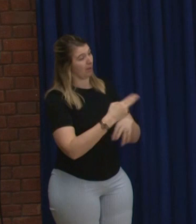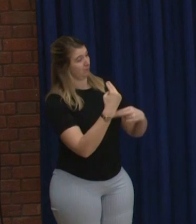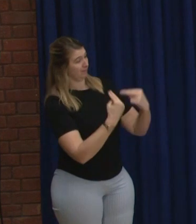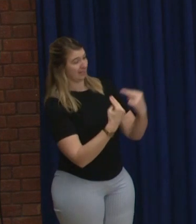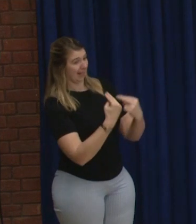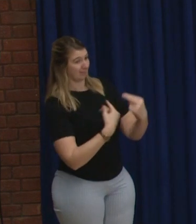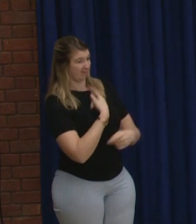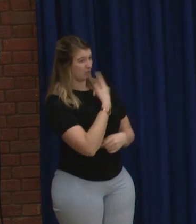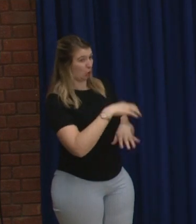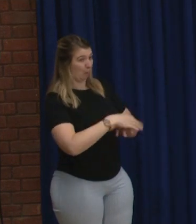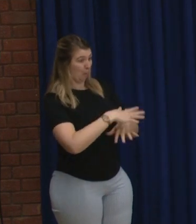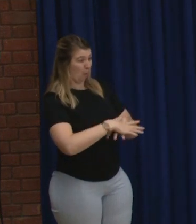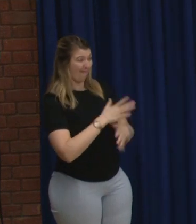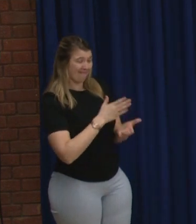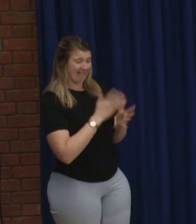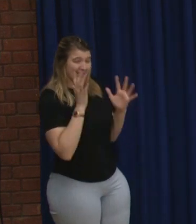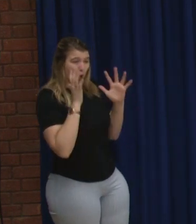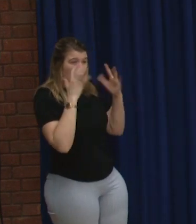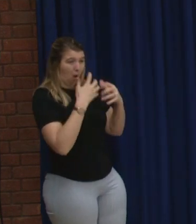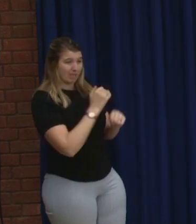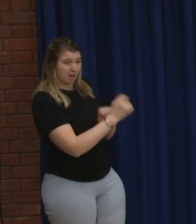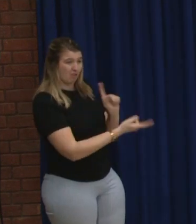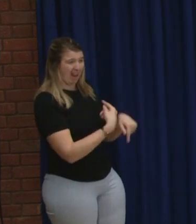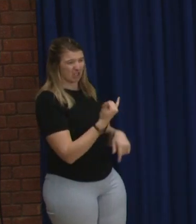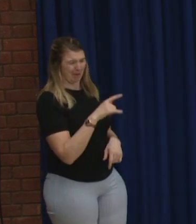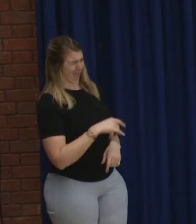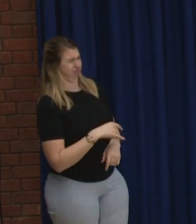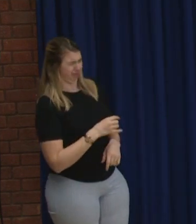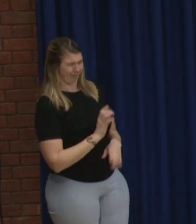I was doing this worried about her reaction, that I was being a hypochondriac, and she said 'at long